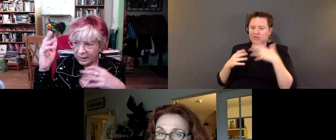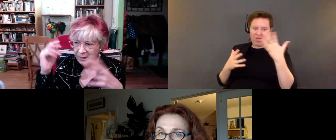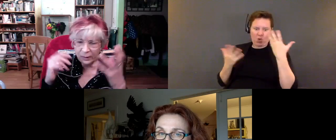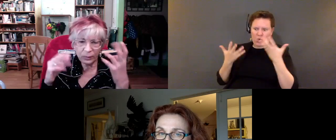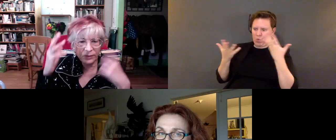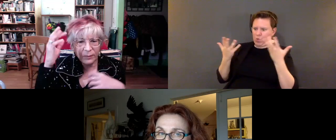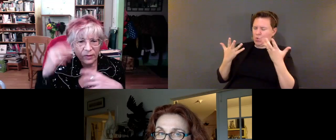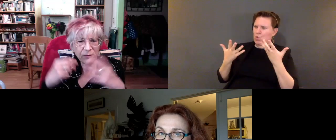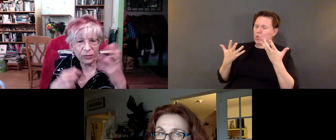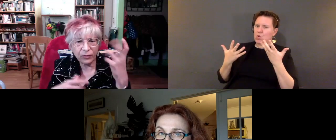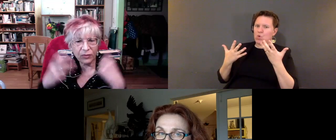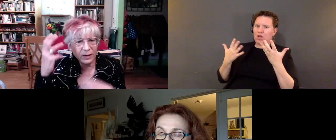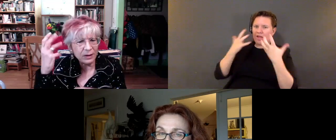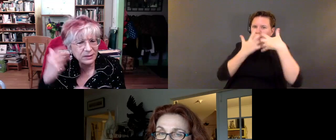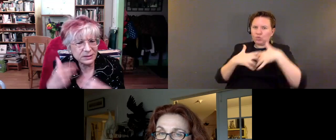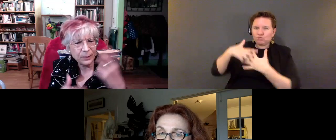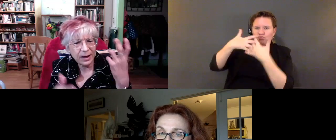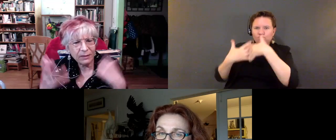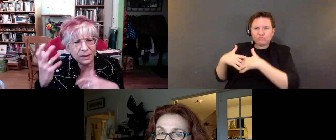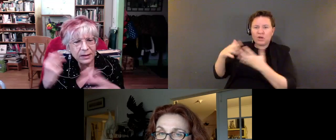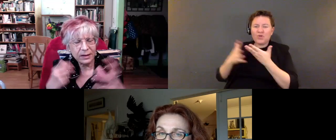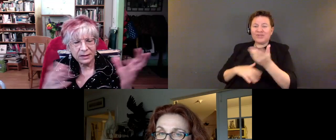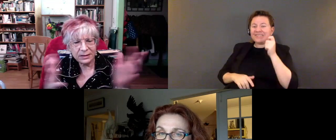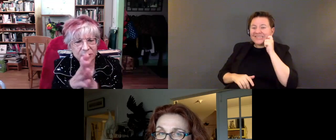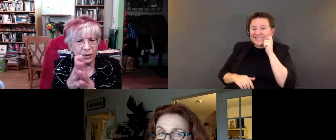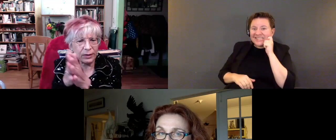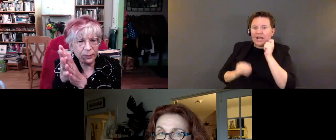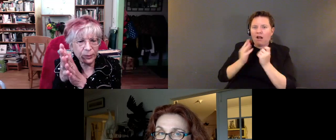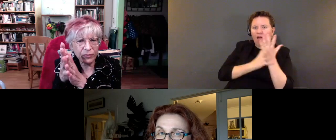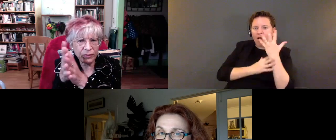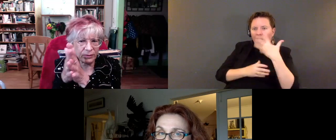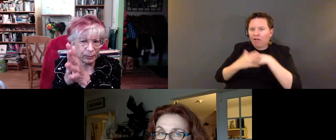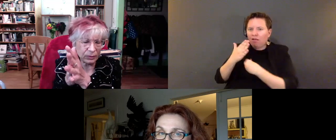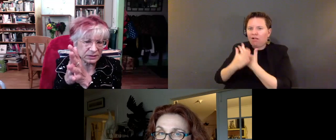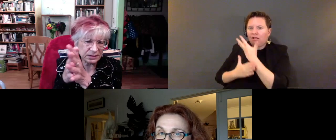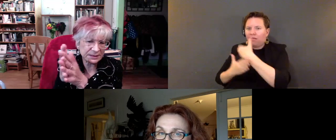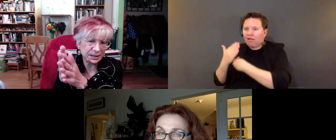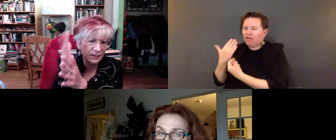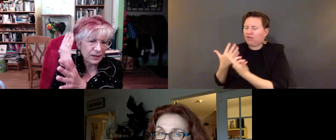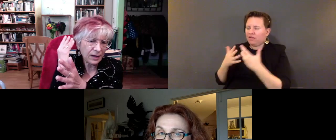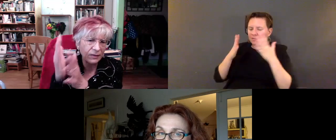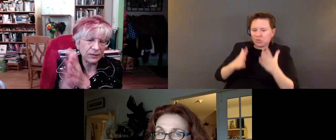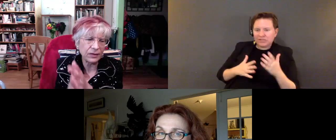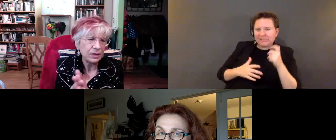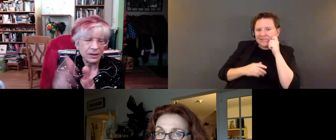like weaving themselves through their skin somehow like the story and the person and the bones and the skin and the hair and the